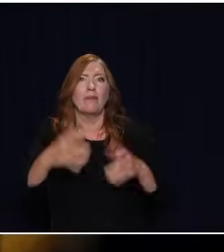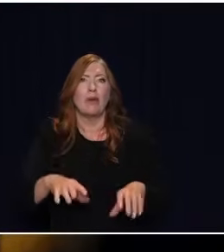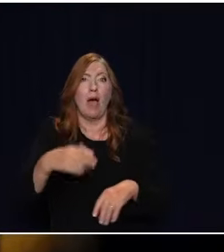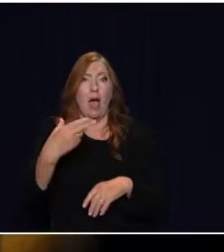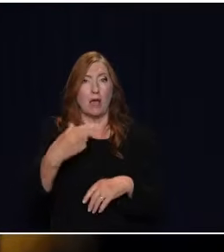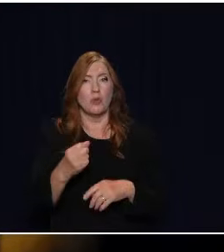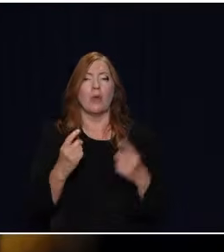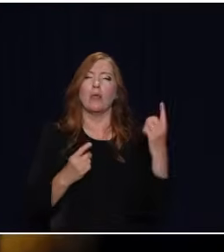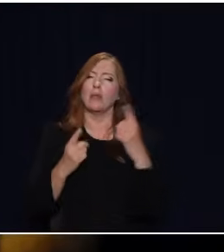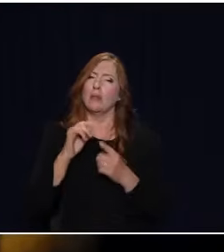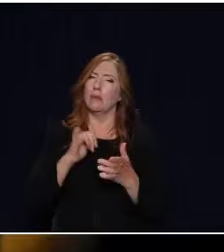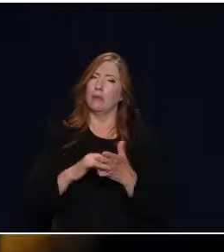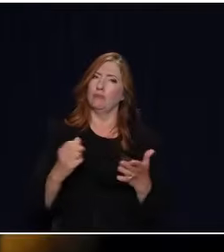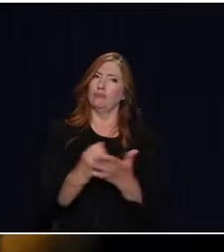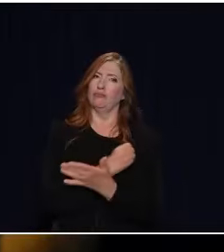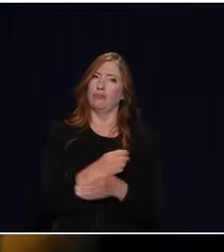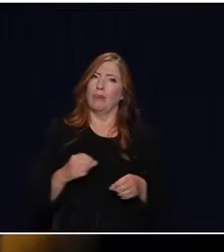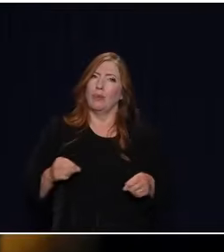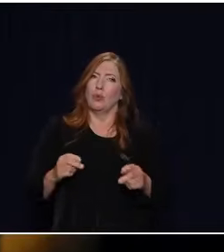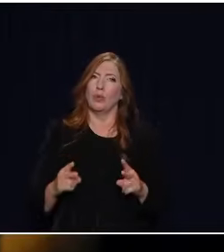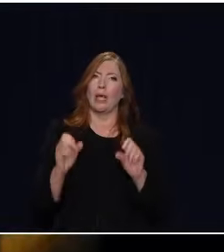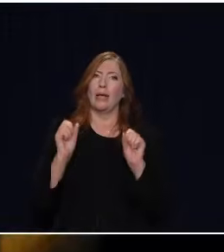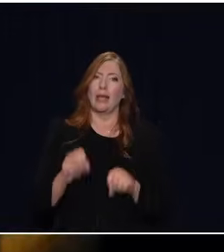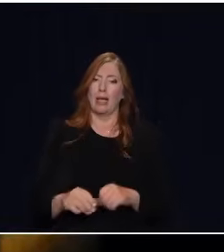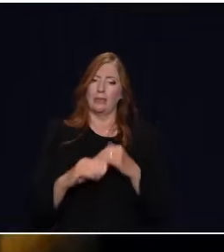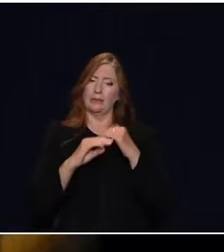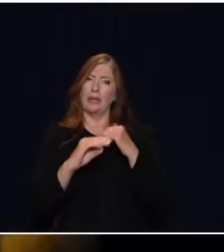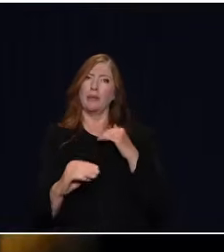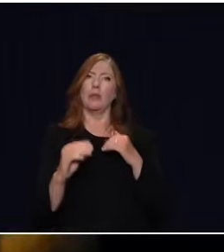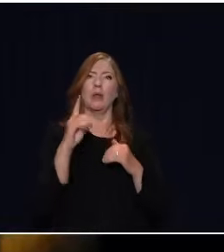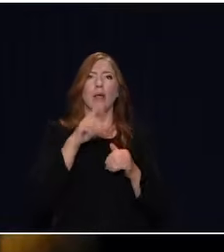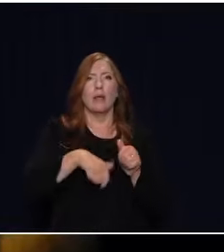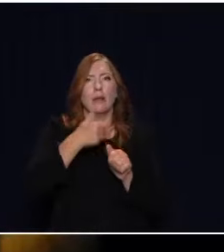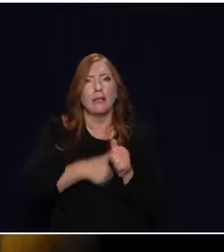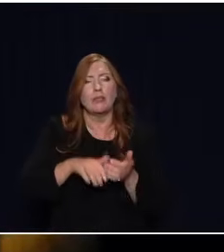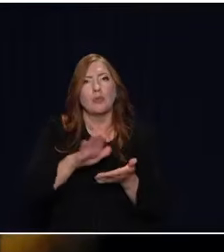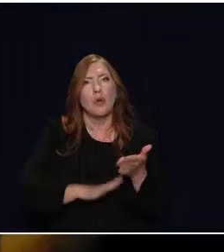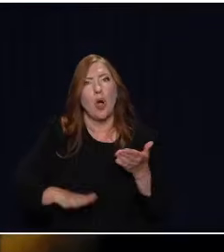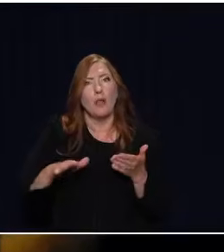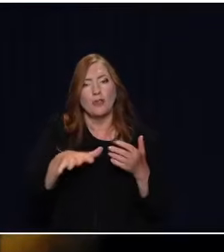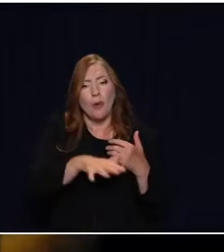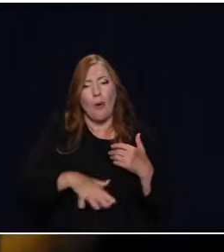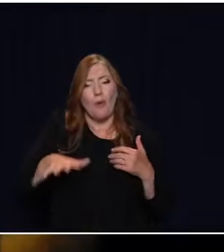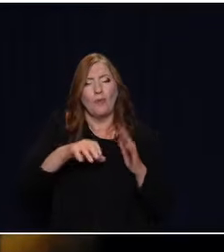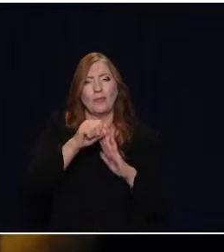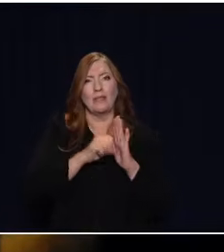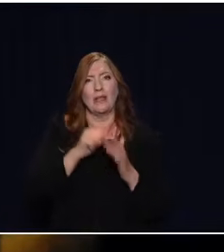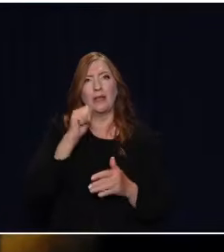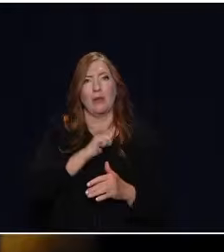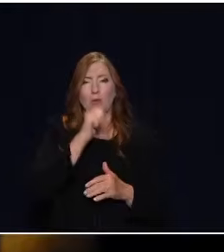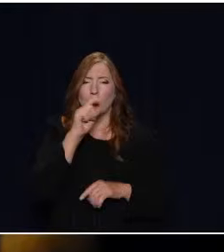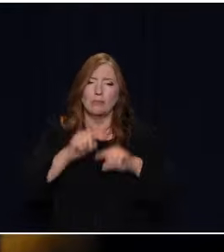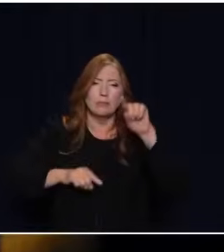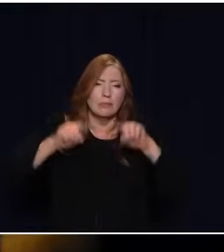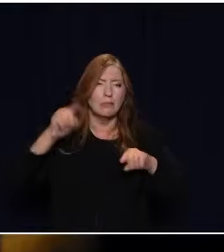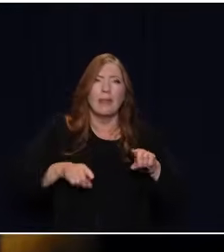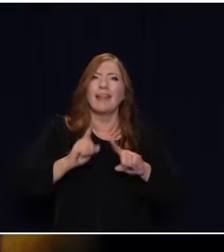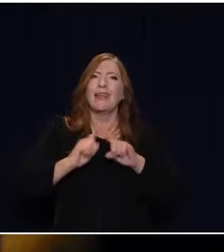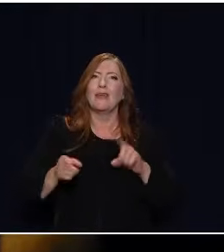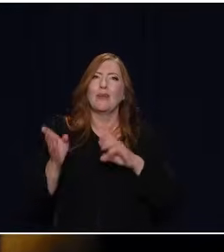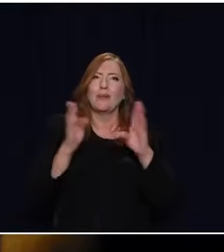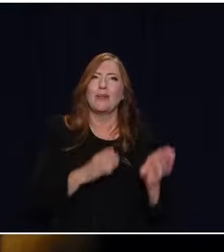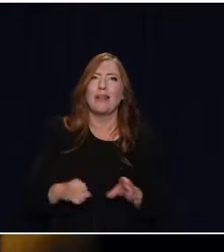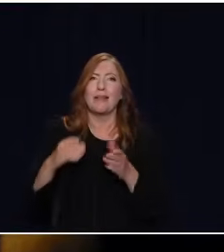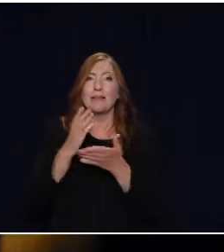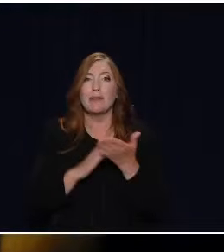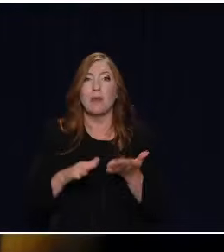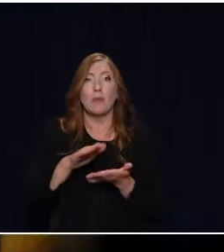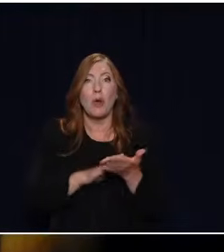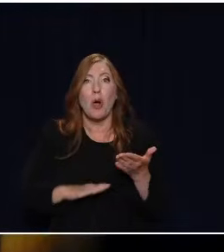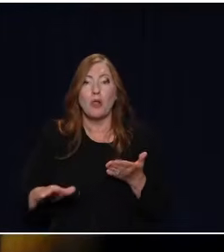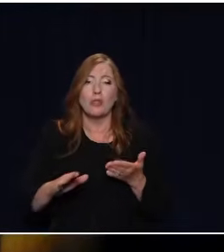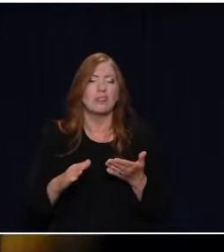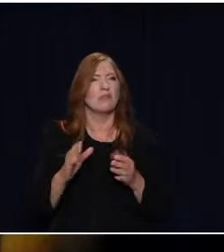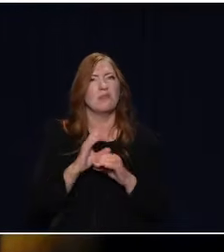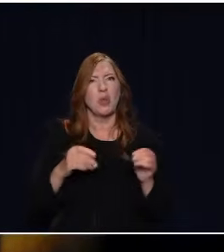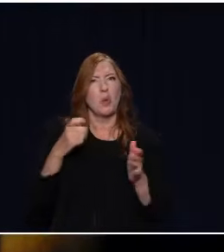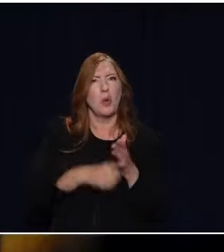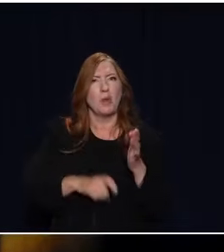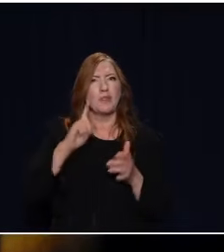RECEIVE DUAL ENROLLMENT HAVE A